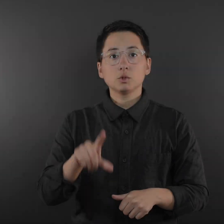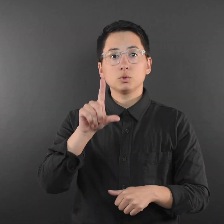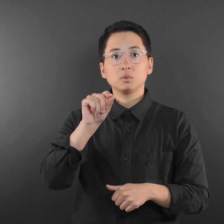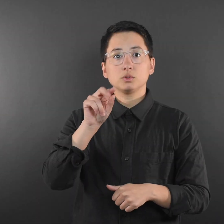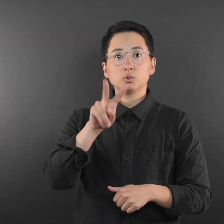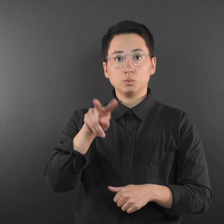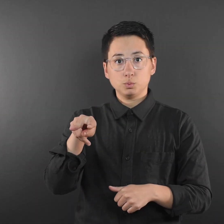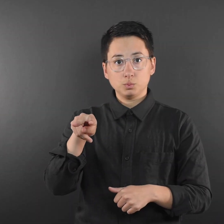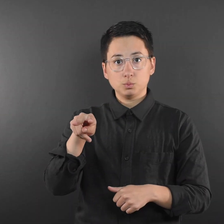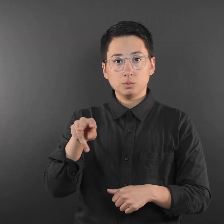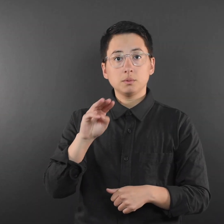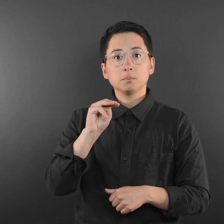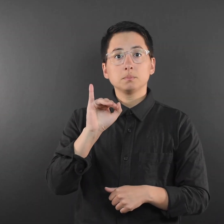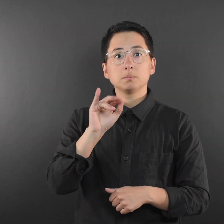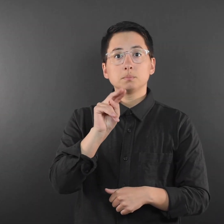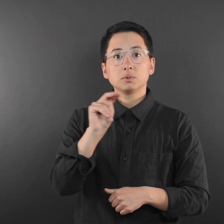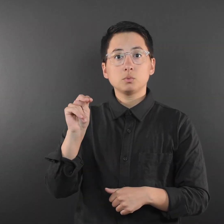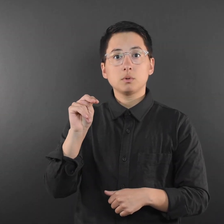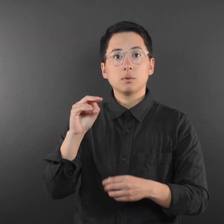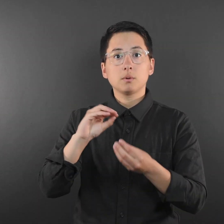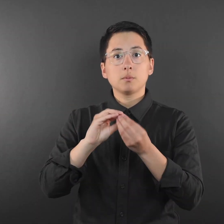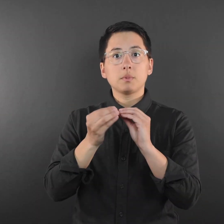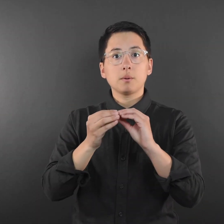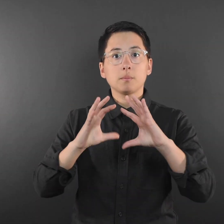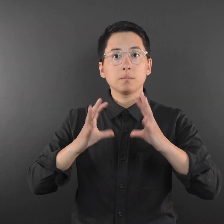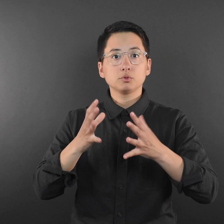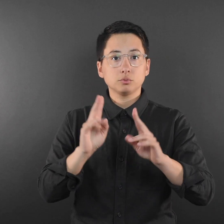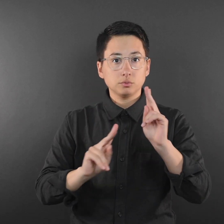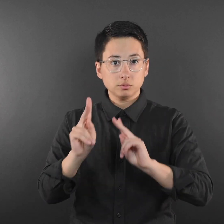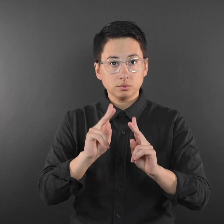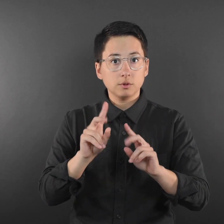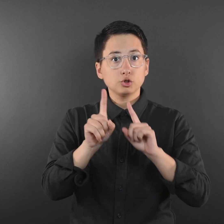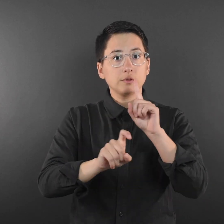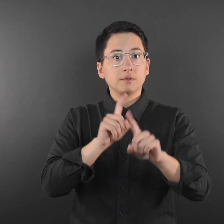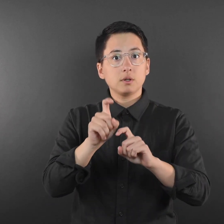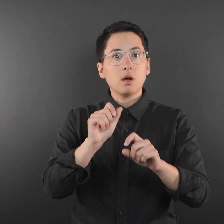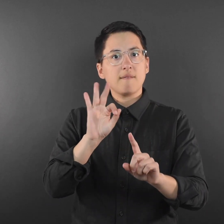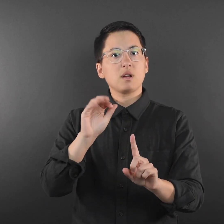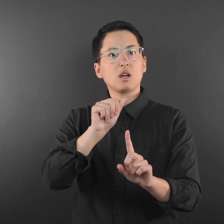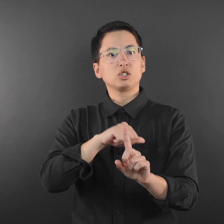2022 Minnesota Population Survey of Attitudes Towards People with Disabilities